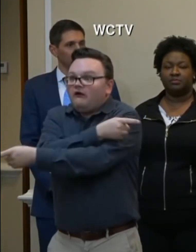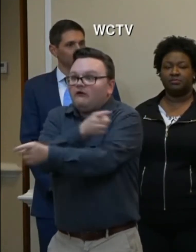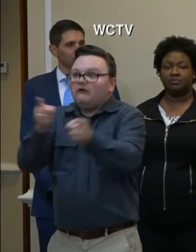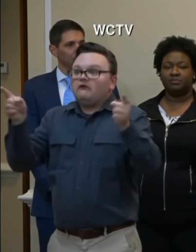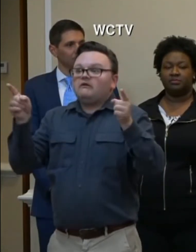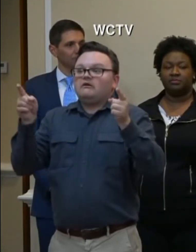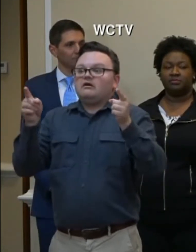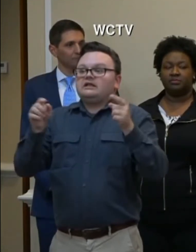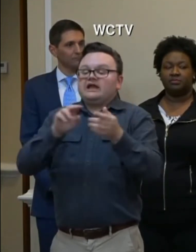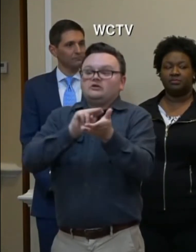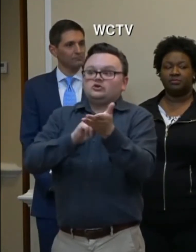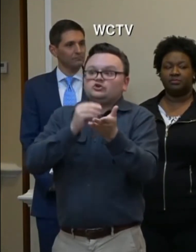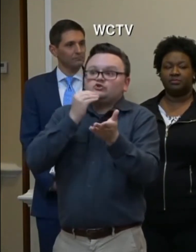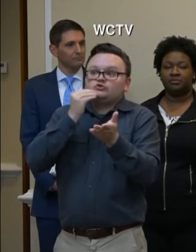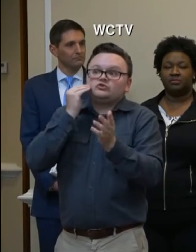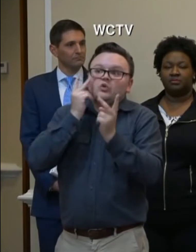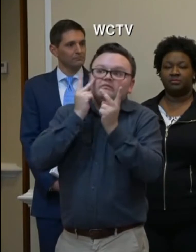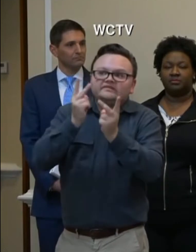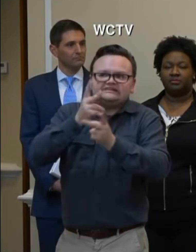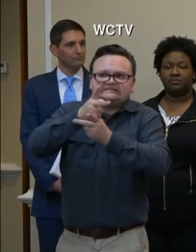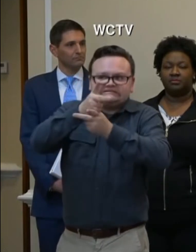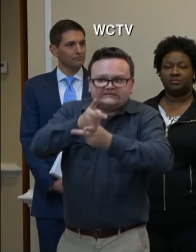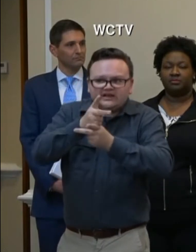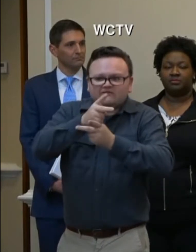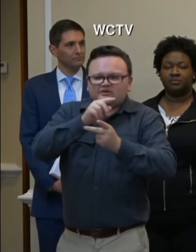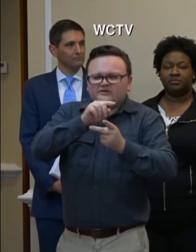Governor De Santis surgeon general riff Keyes and director Moskowitz for their